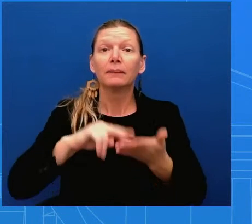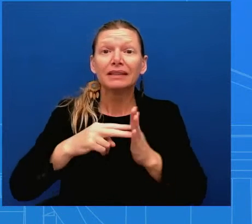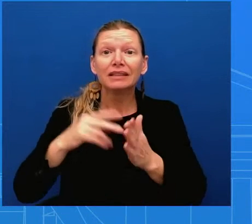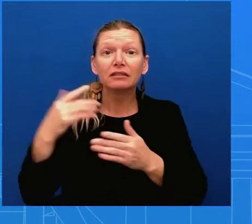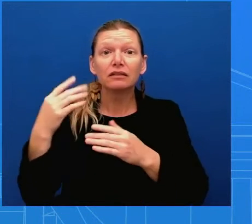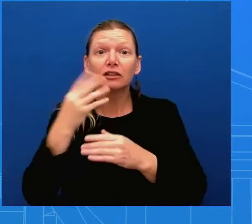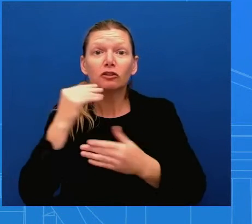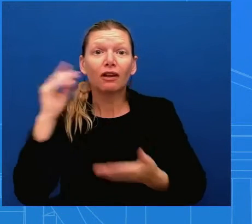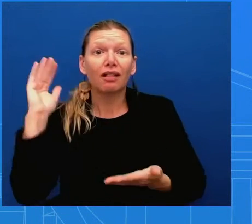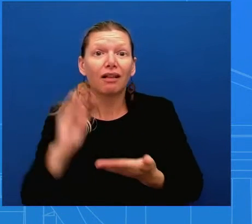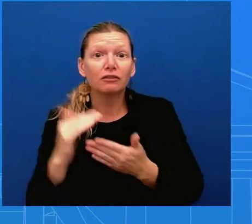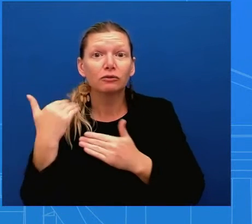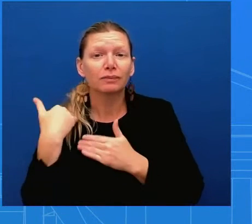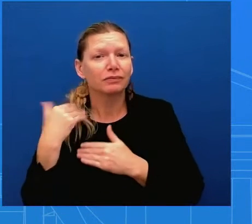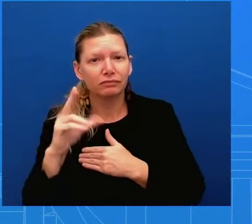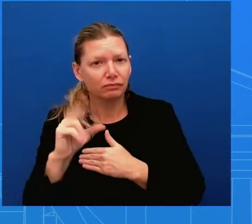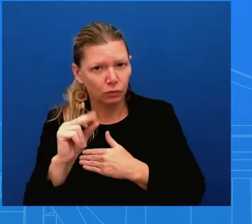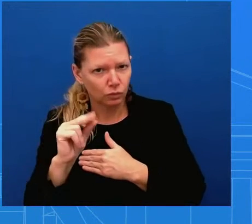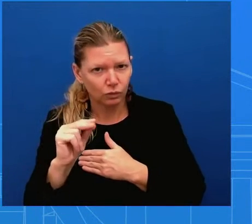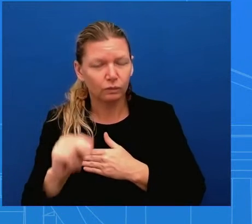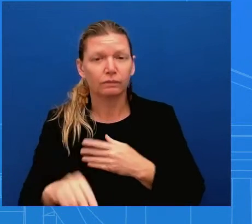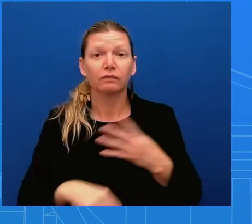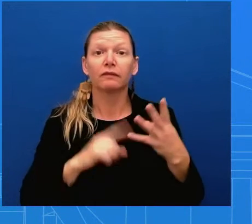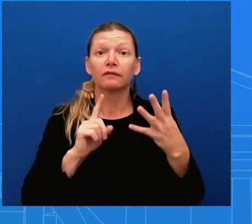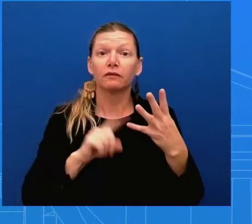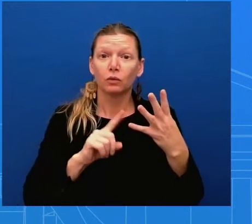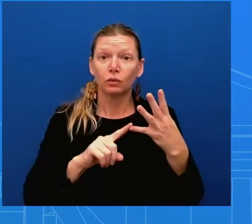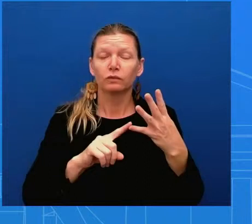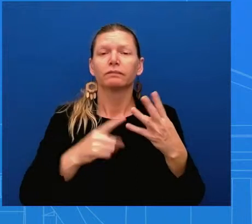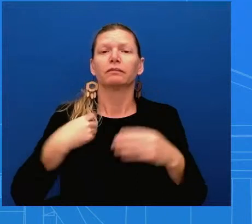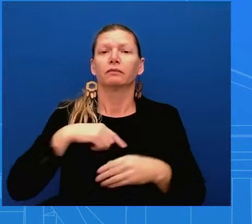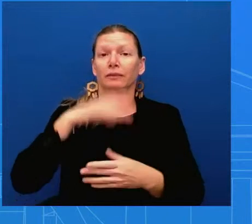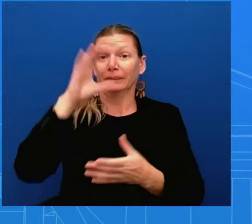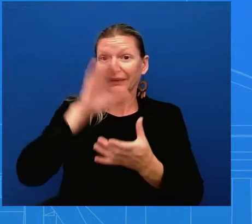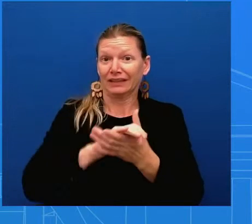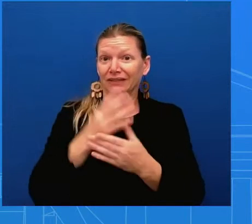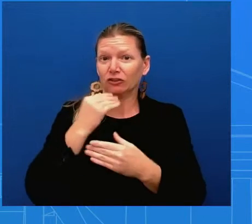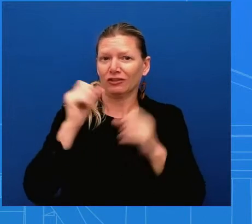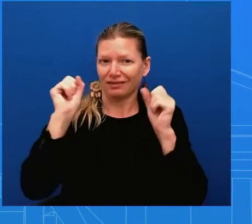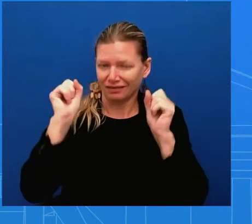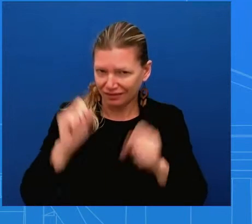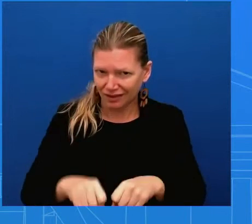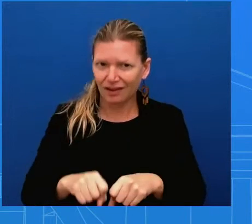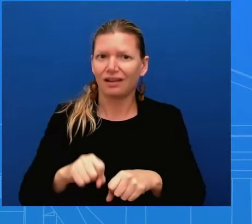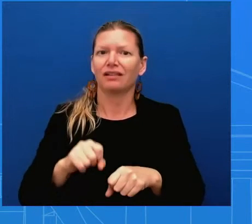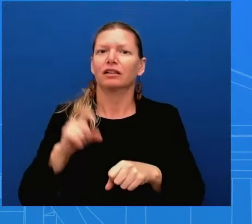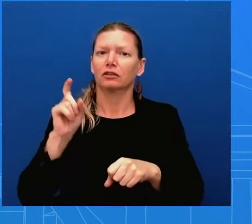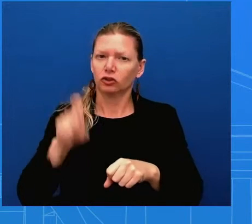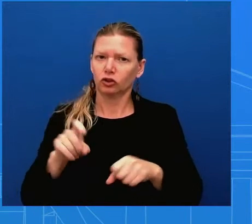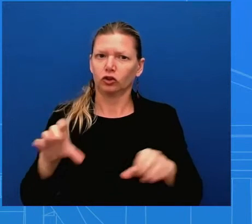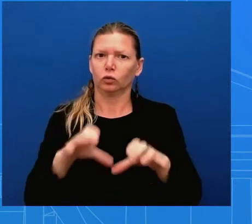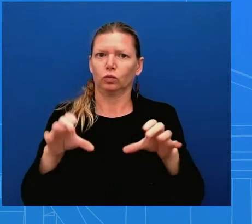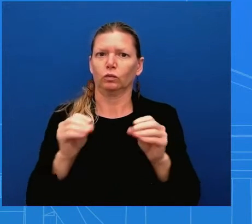We do not believe what is happening in Gaza is a genocide. We have been firmly on record rejecting that proposition.